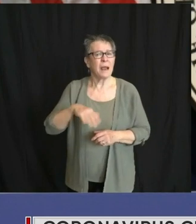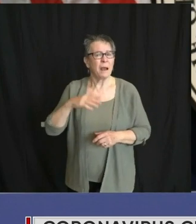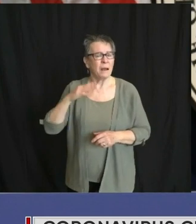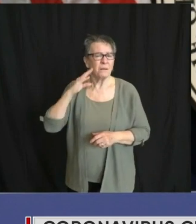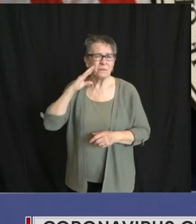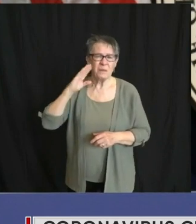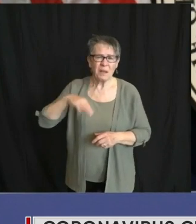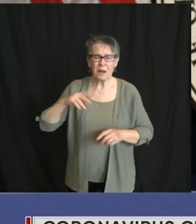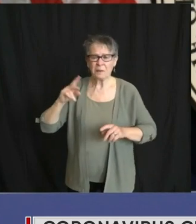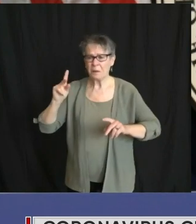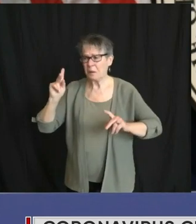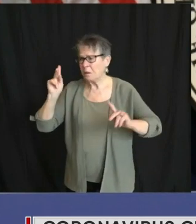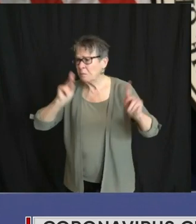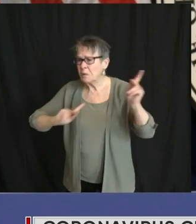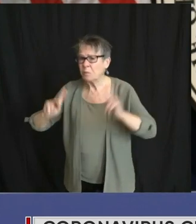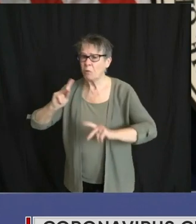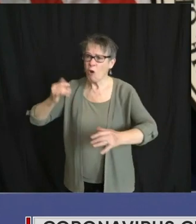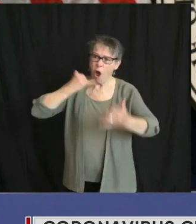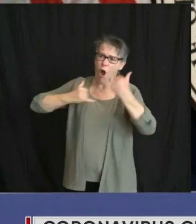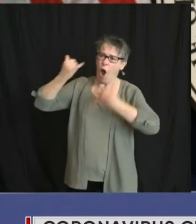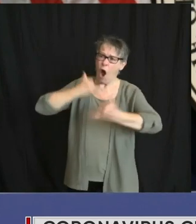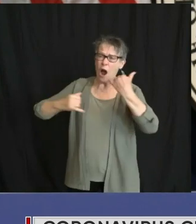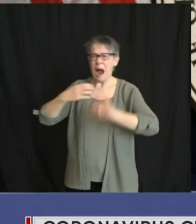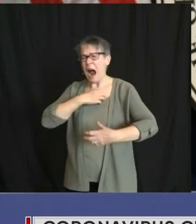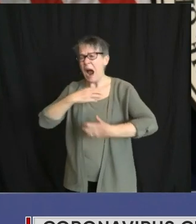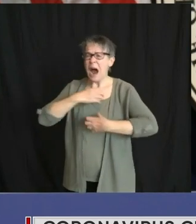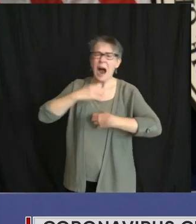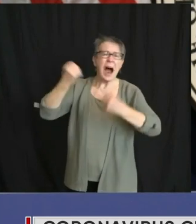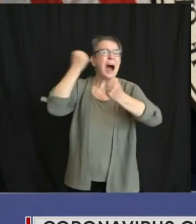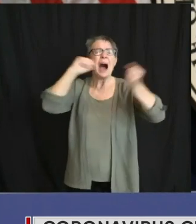WE MENTIONED ALL OF THE INCOMING'S WE TOOK THAT DID NOT IMPACT US A BIT ONE WAY OR